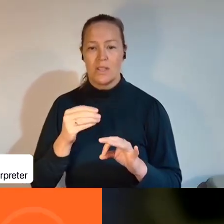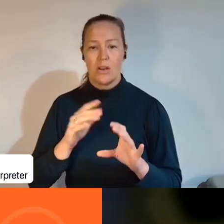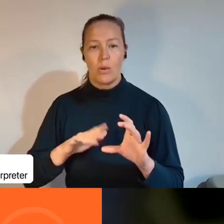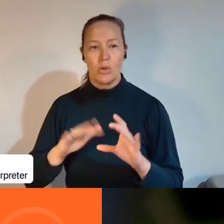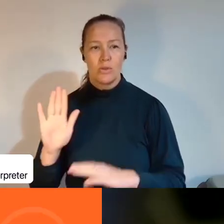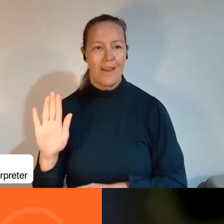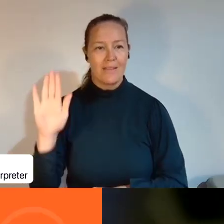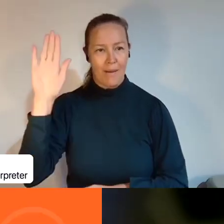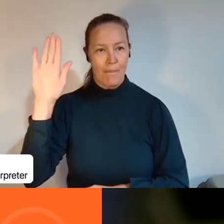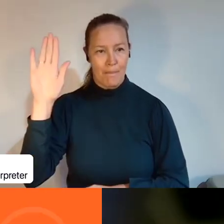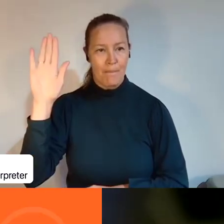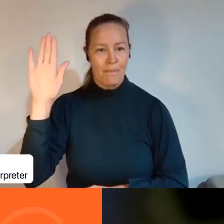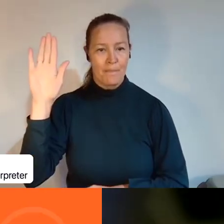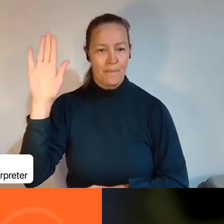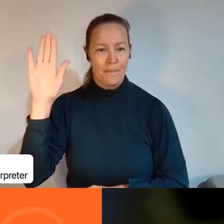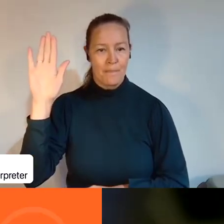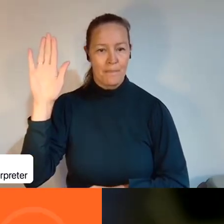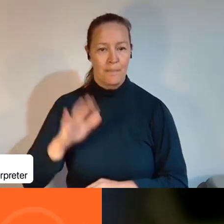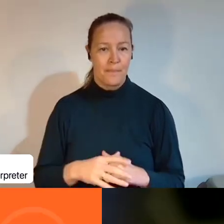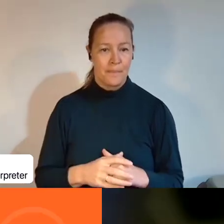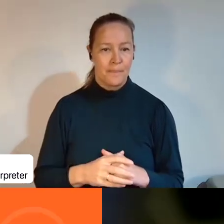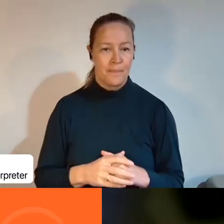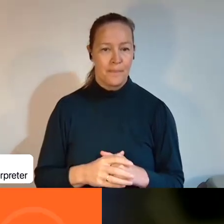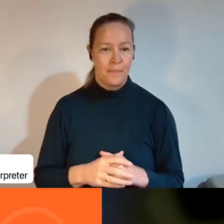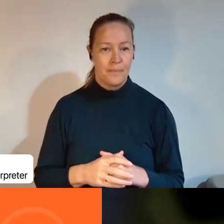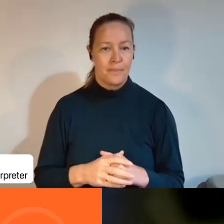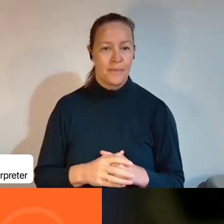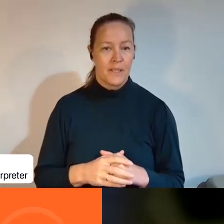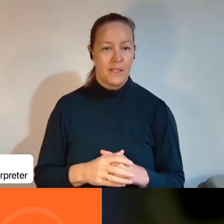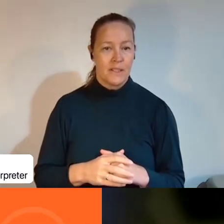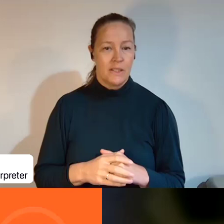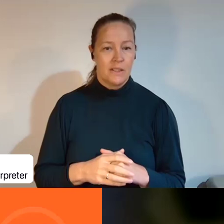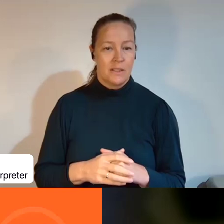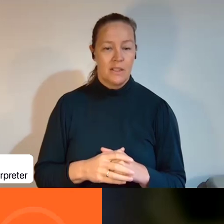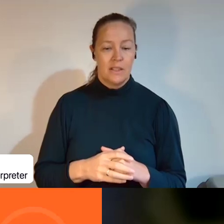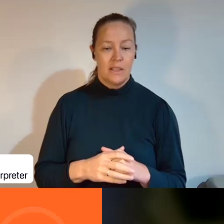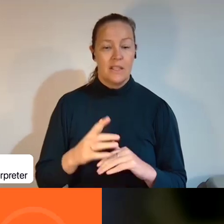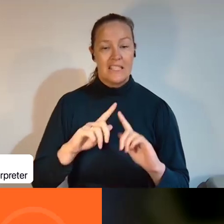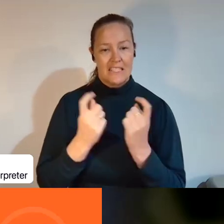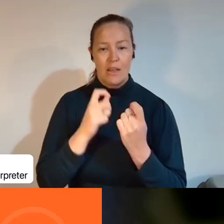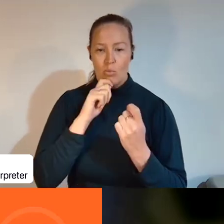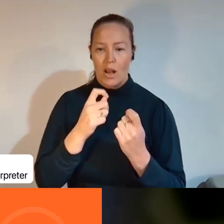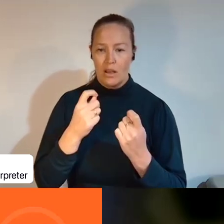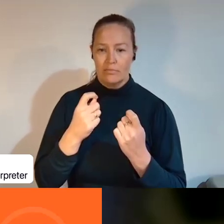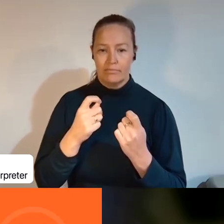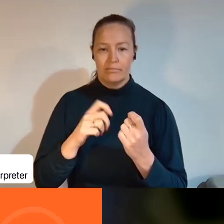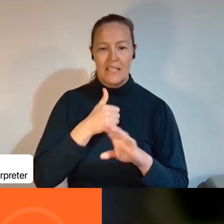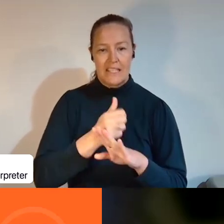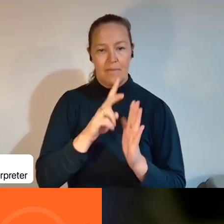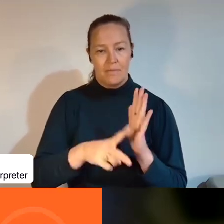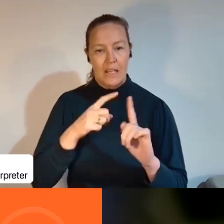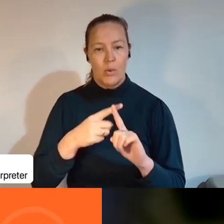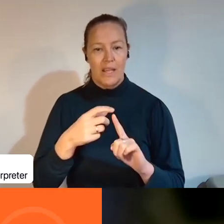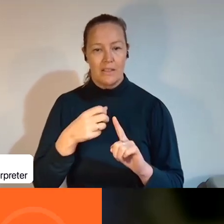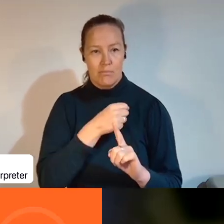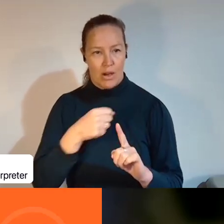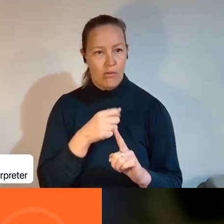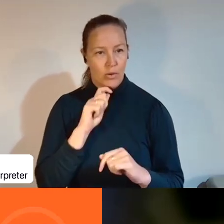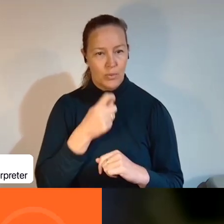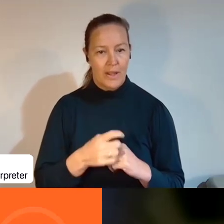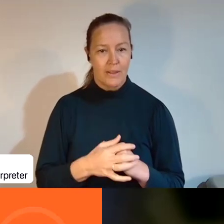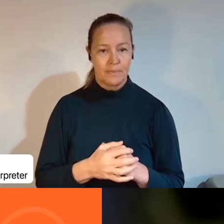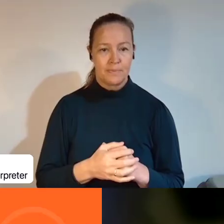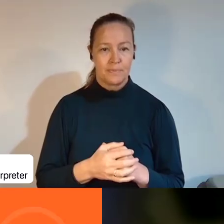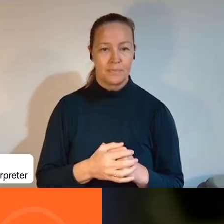function and our team will enable your audio and your voice video. Captions are available in two